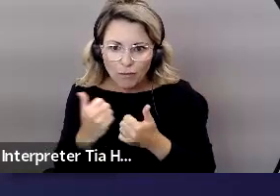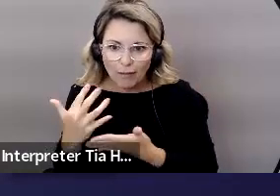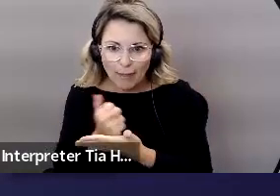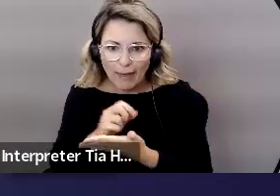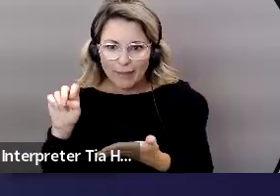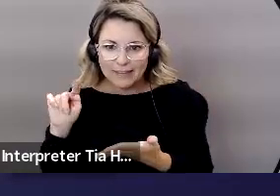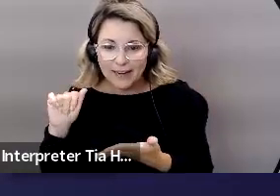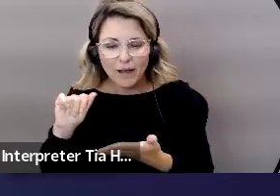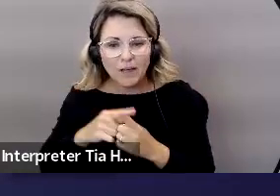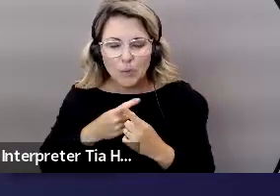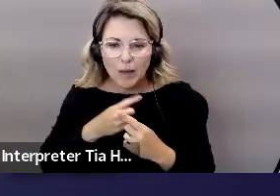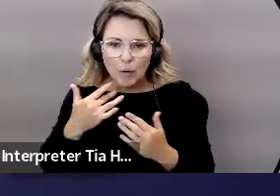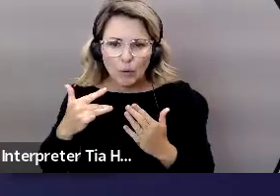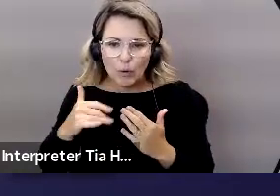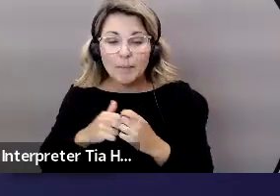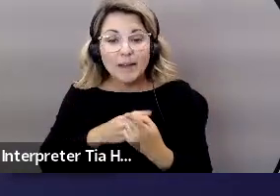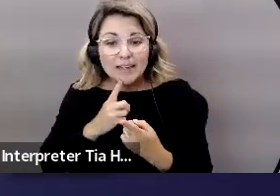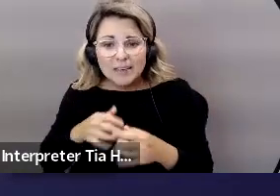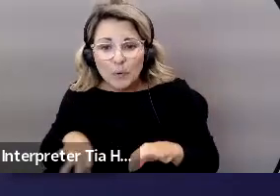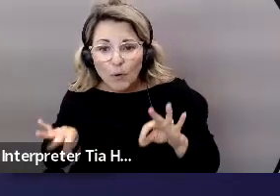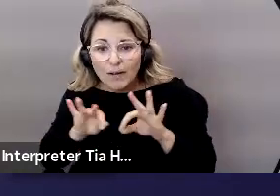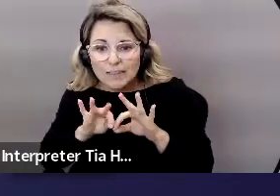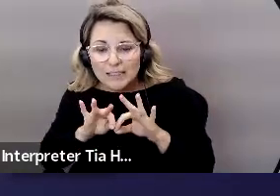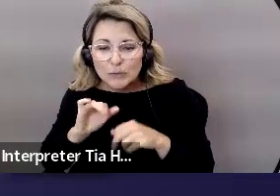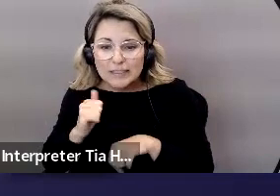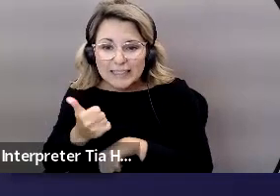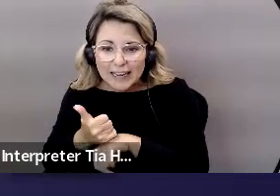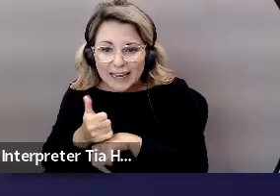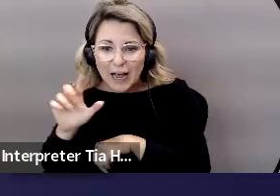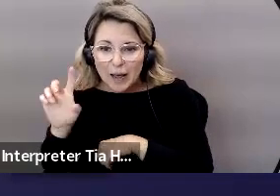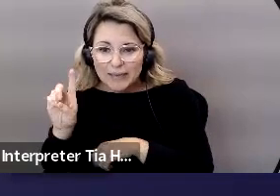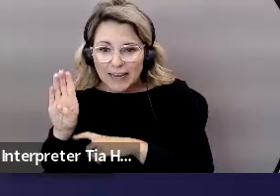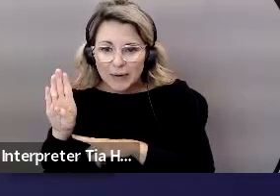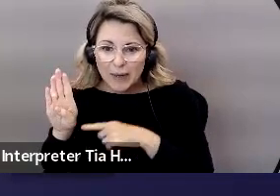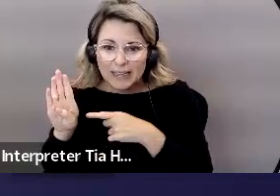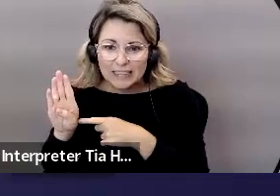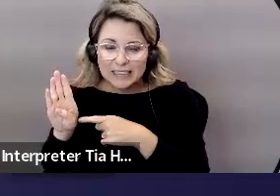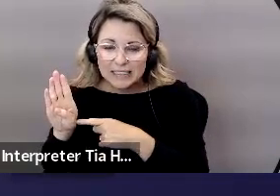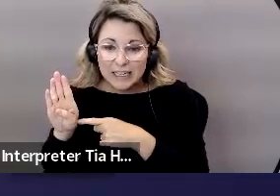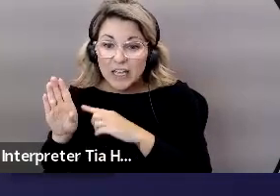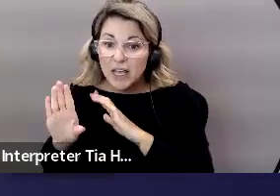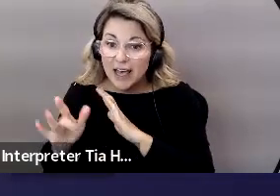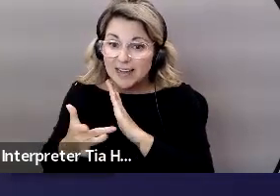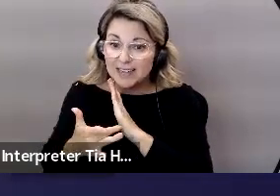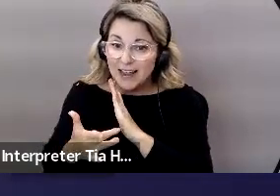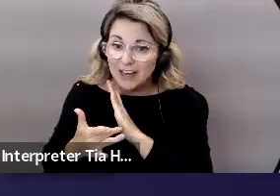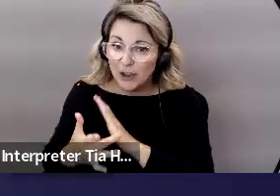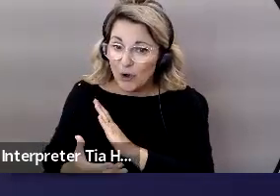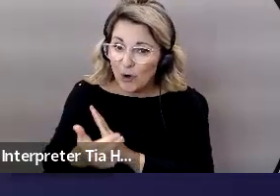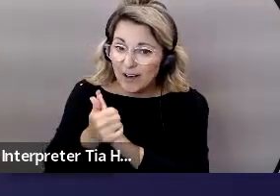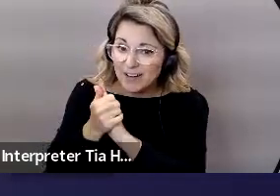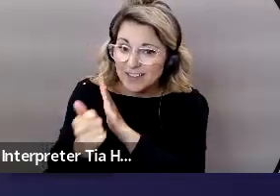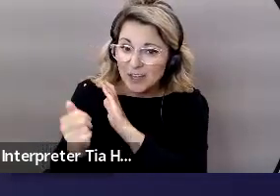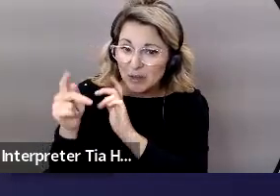important. Setting up that database ahead of time, having technical expertise in understanding what